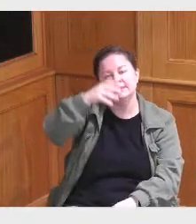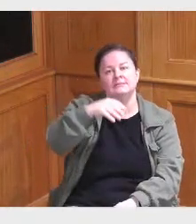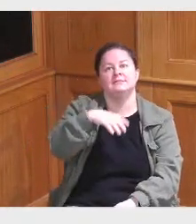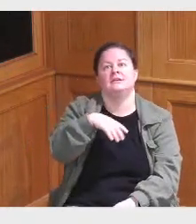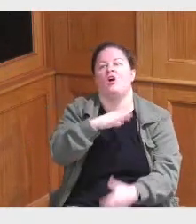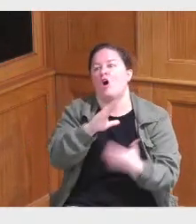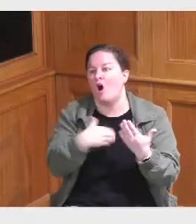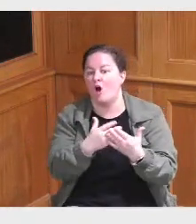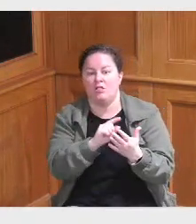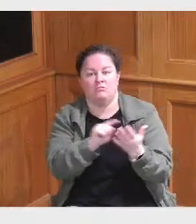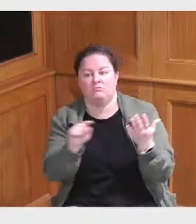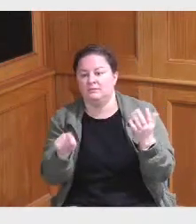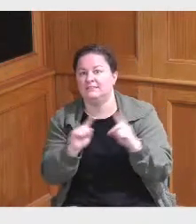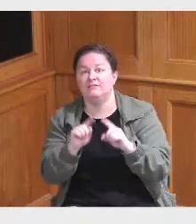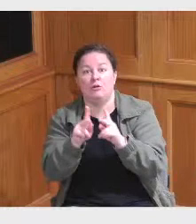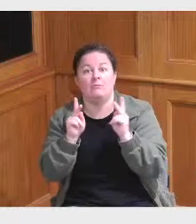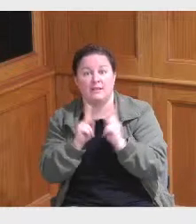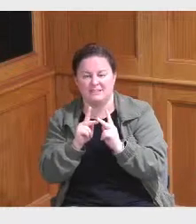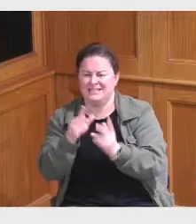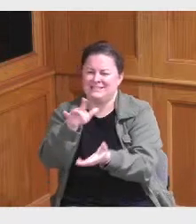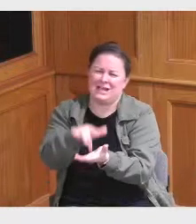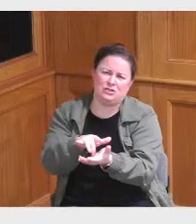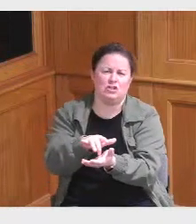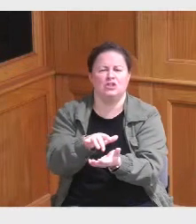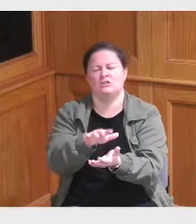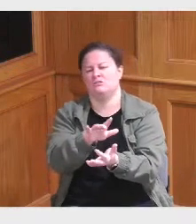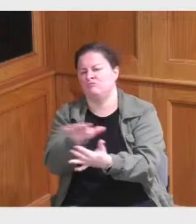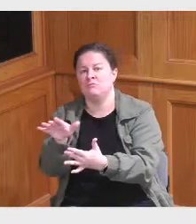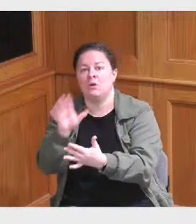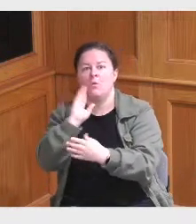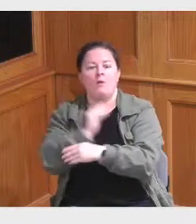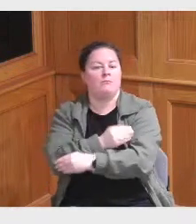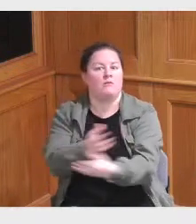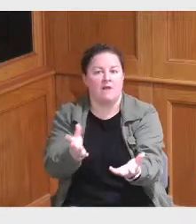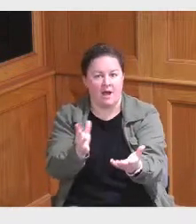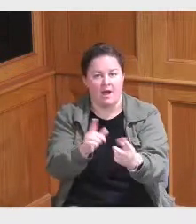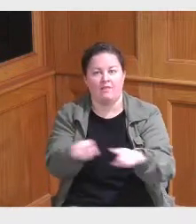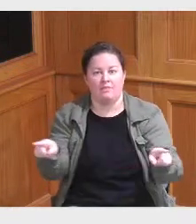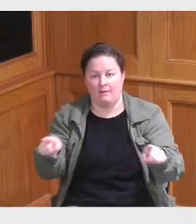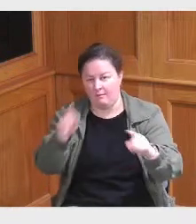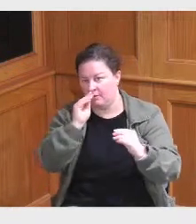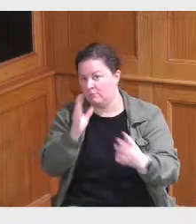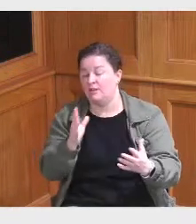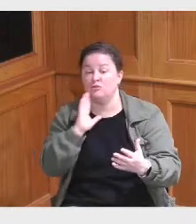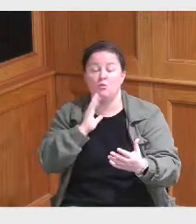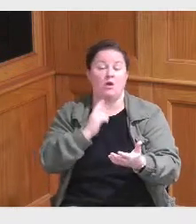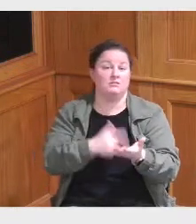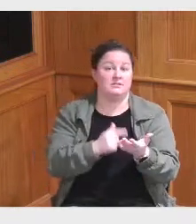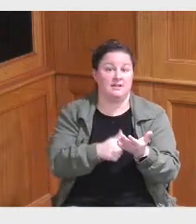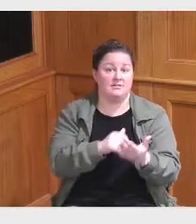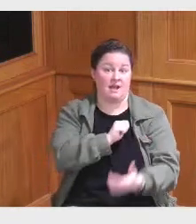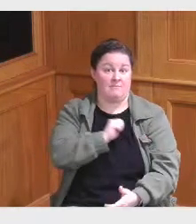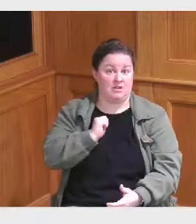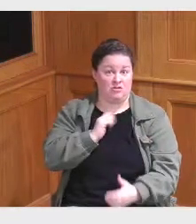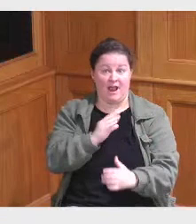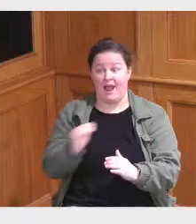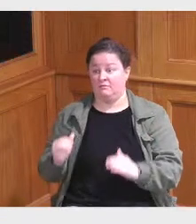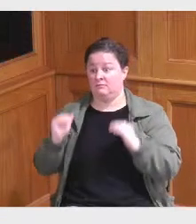homes and all of those different places get the information we're going to be talking to them at Administrative and executive level and we'll also be talking to the people